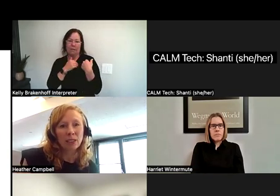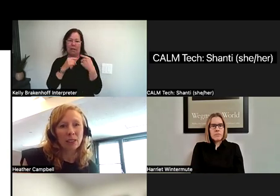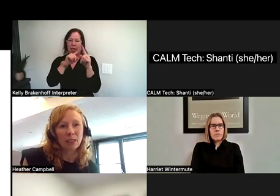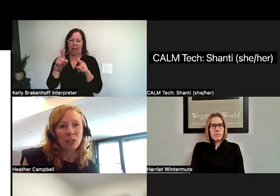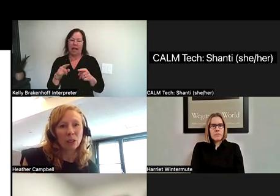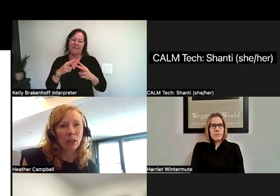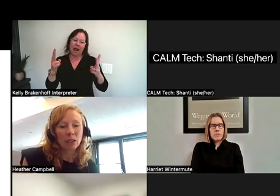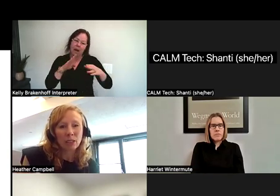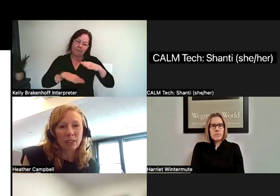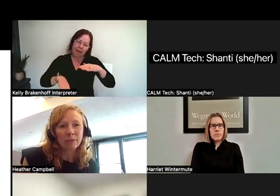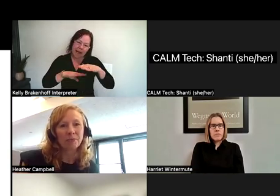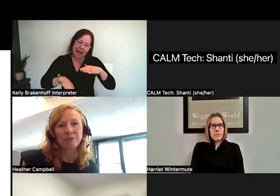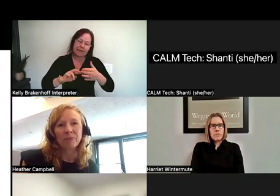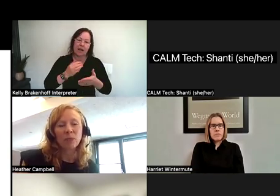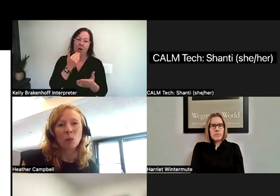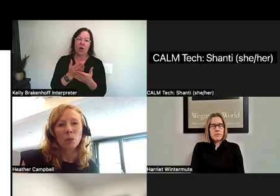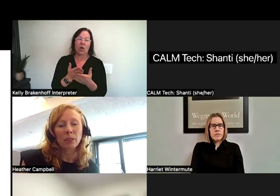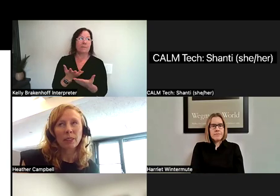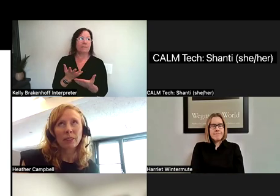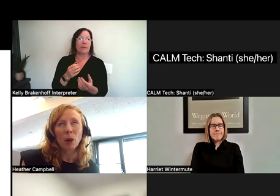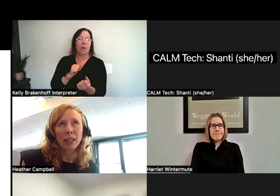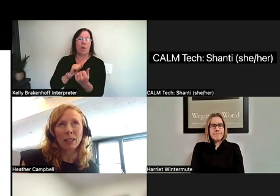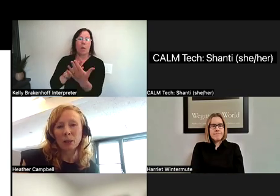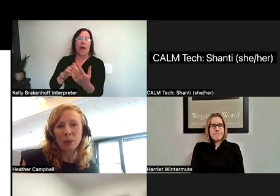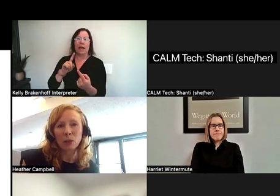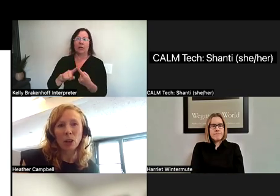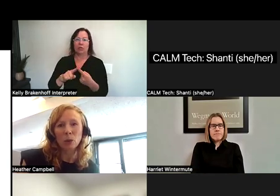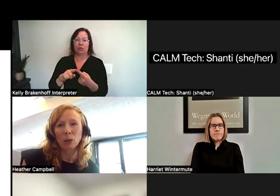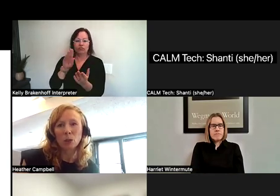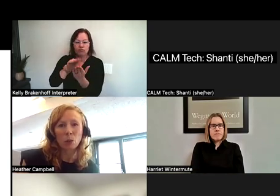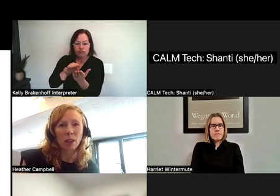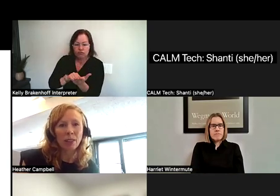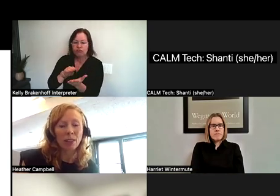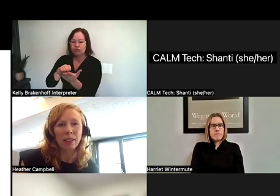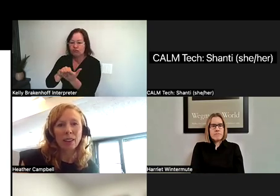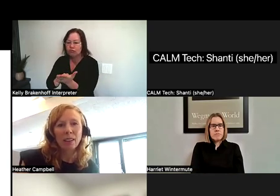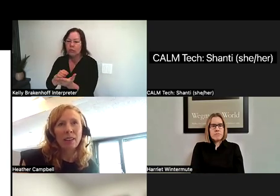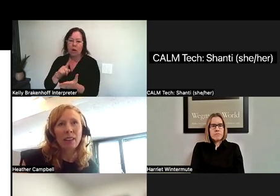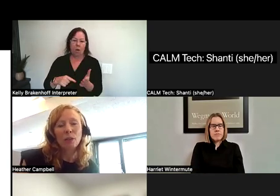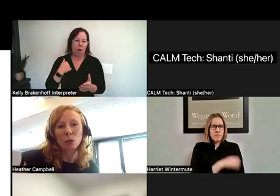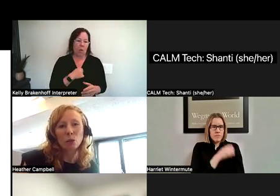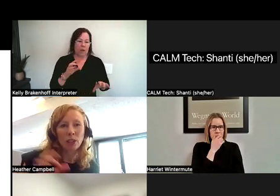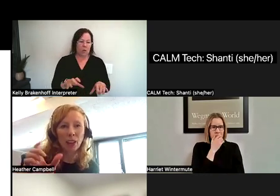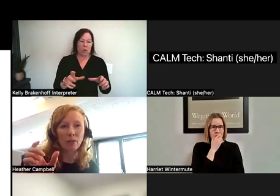it's a good way of writing down and keeping track of what you're doing. And if you've saved what